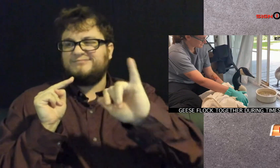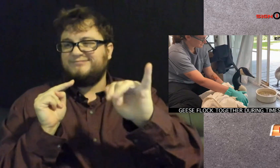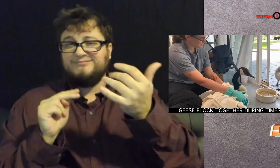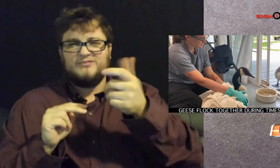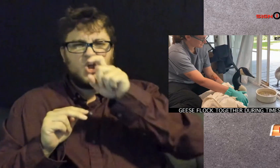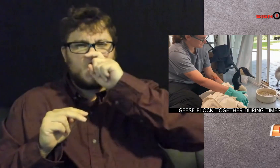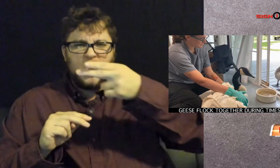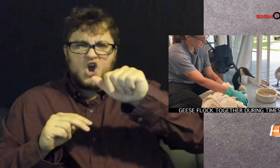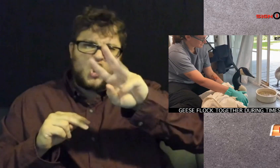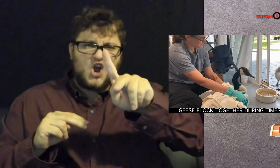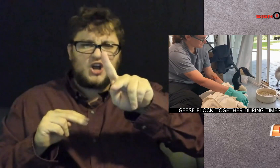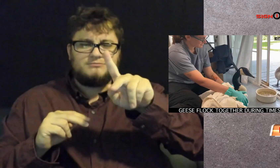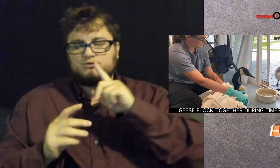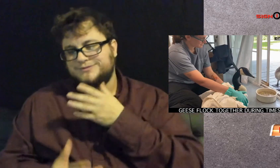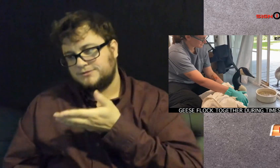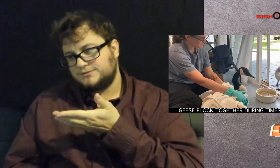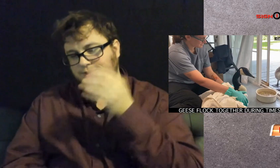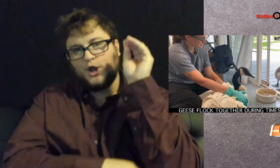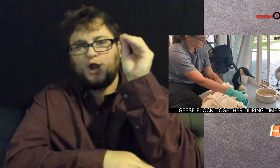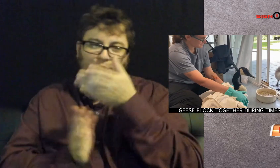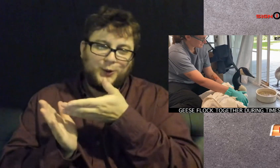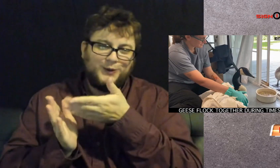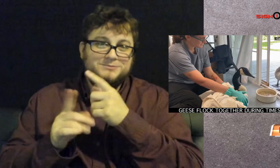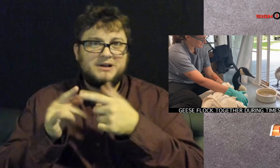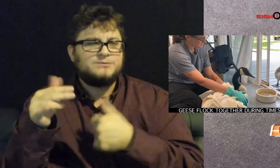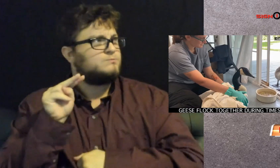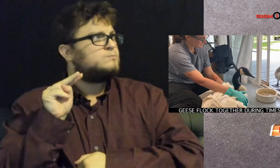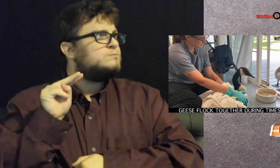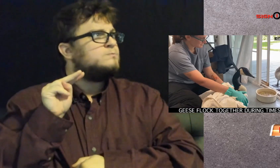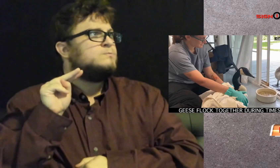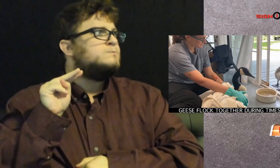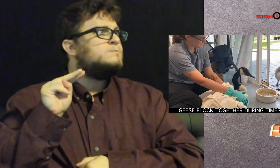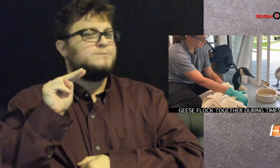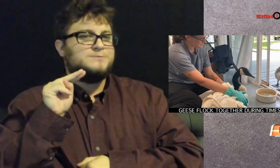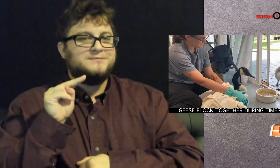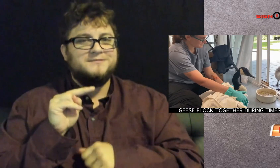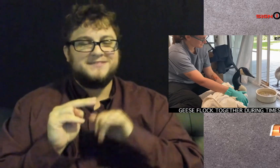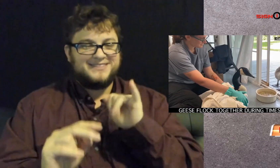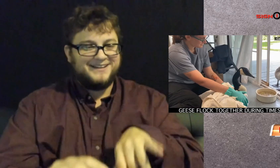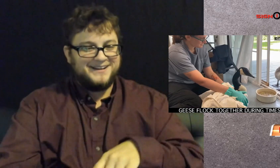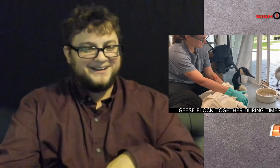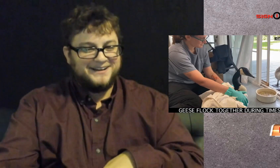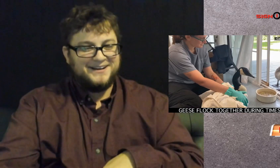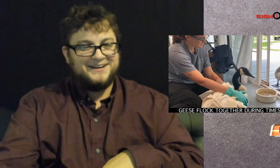during the surgery his mate stood by the door for 45 minutes watching the entire operation